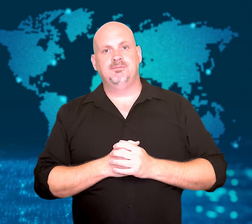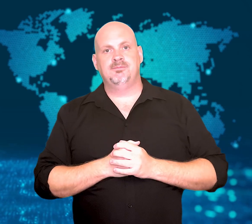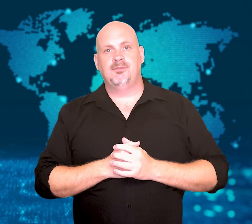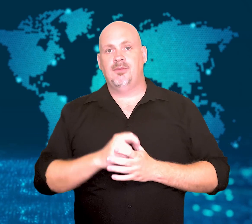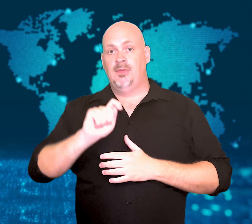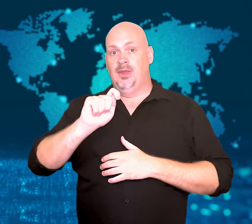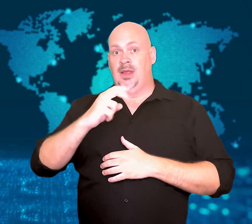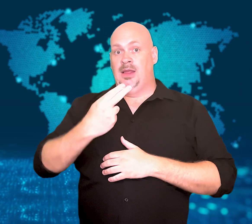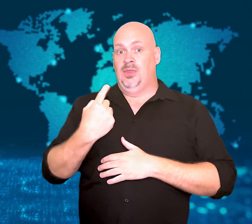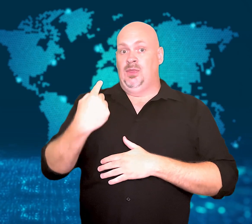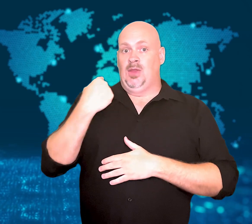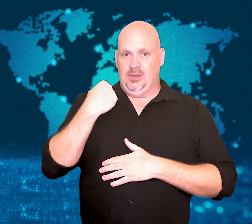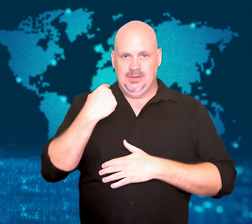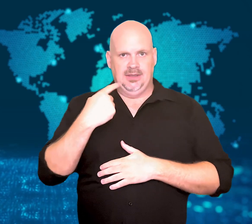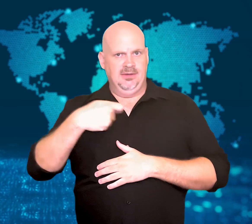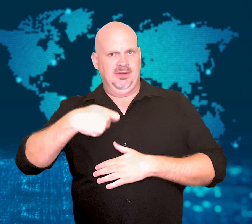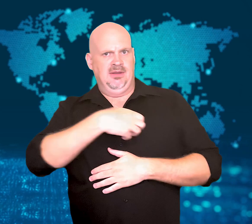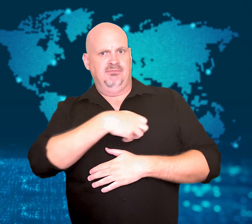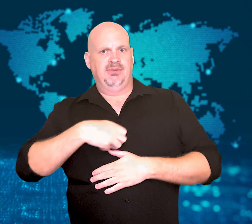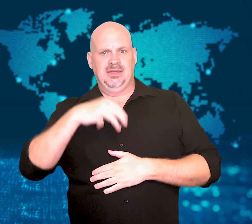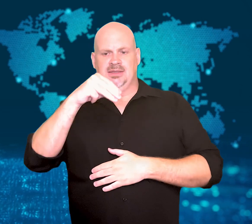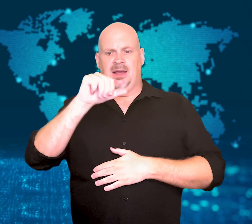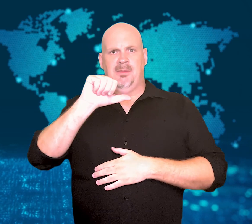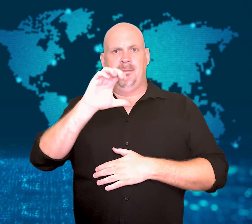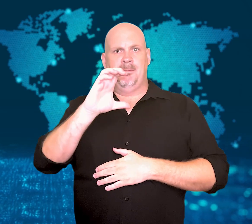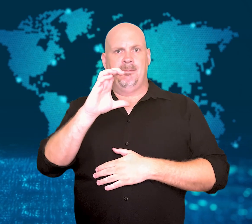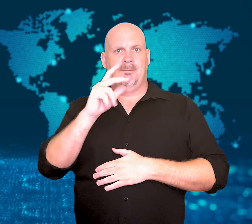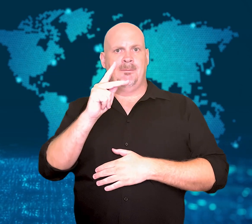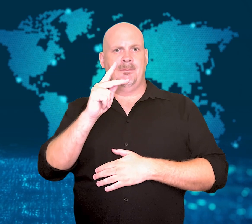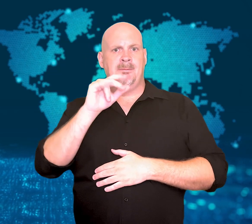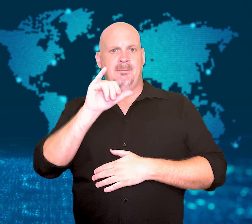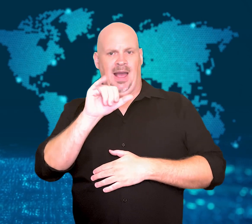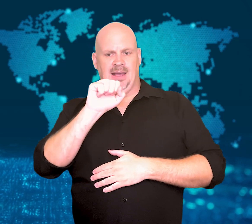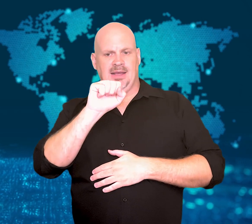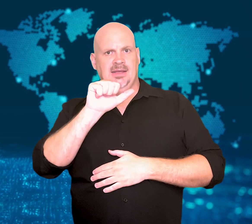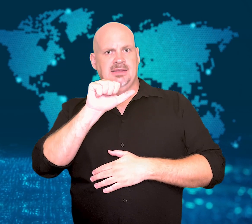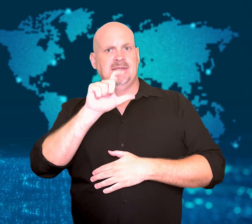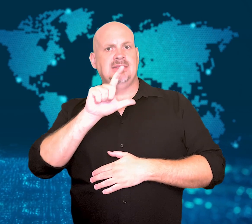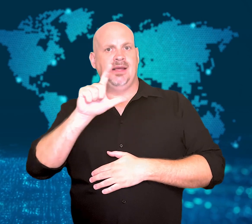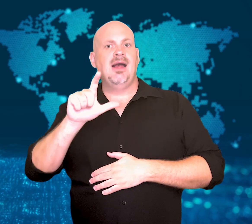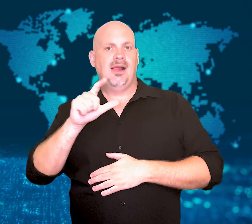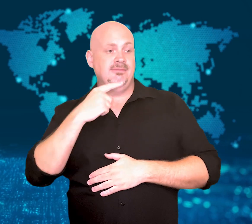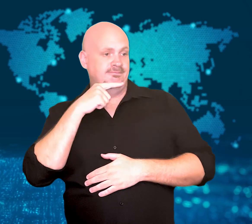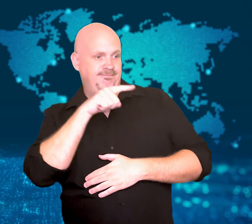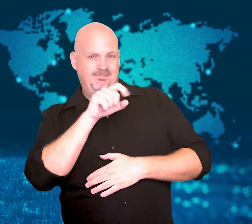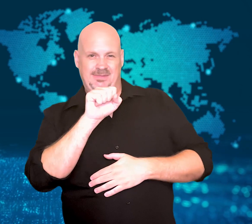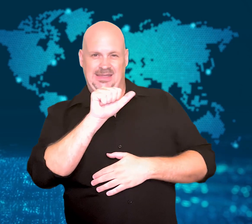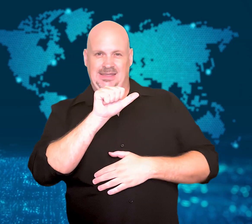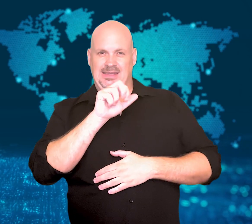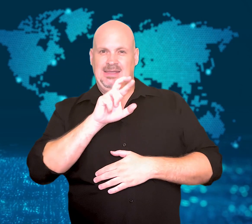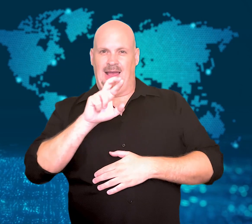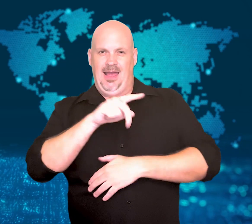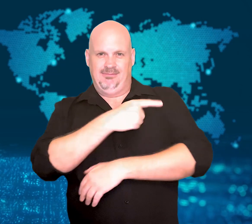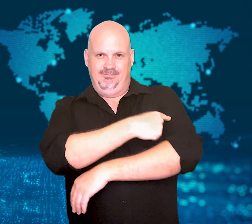As a result, on Thursday, Senegalese President Macky Sall relieved Sarr of his position.